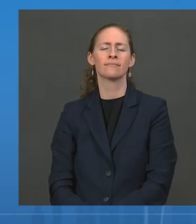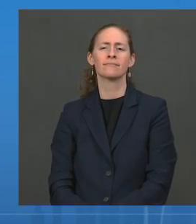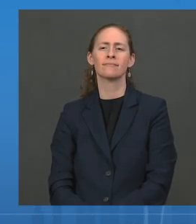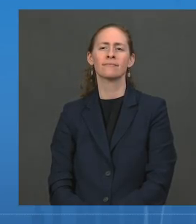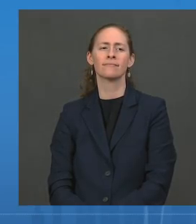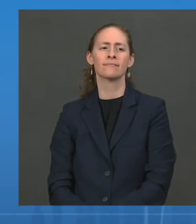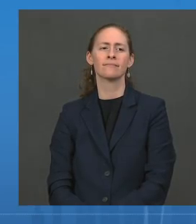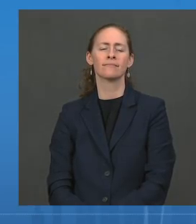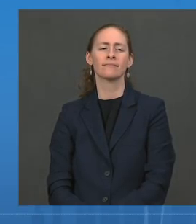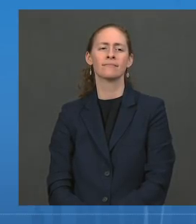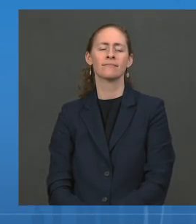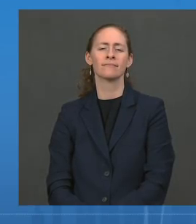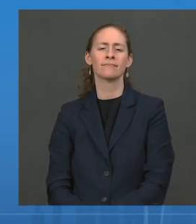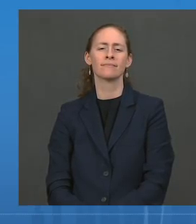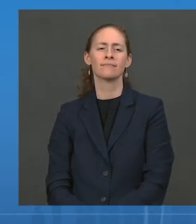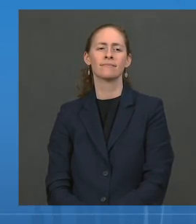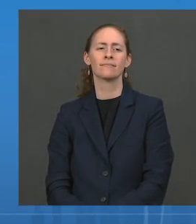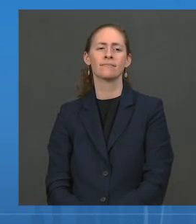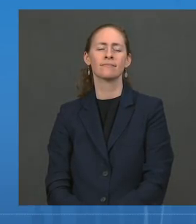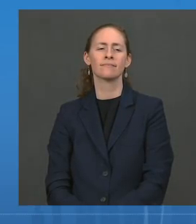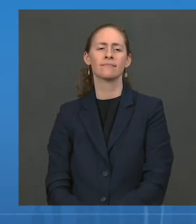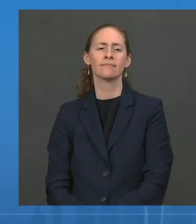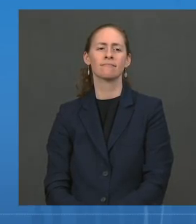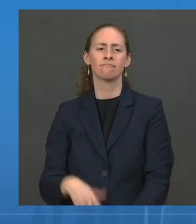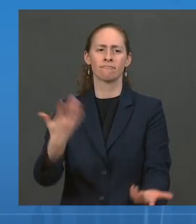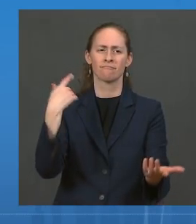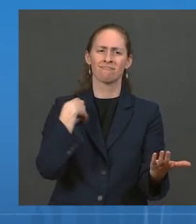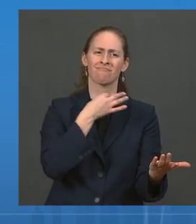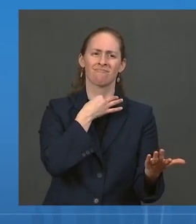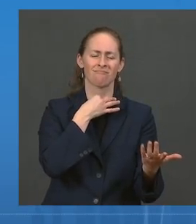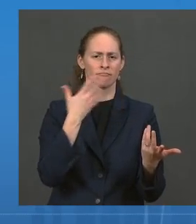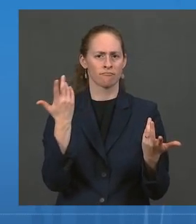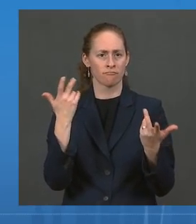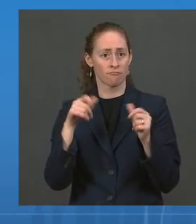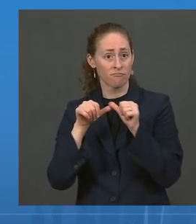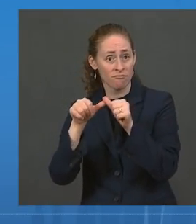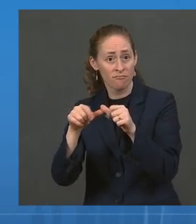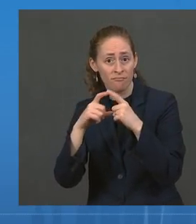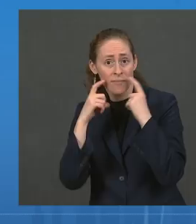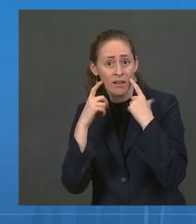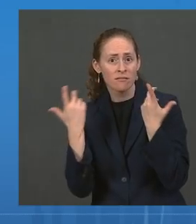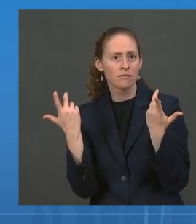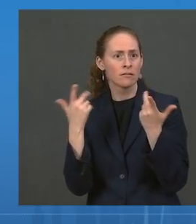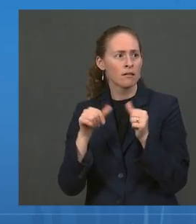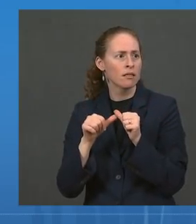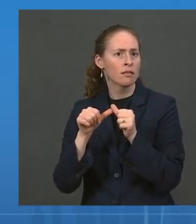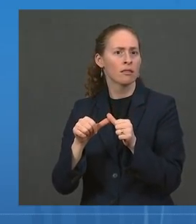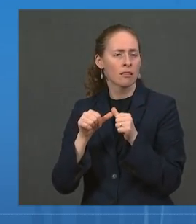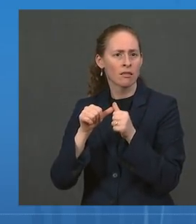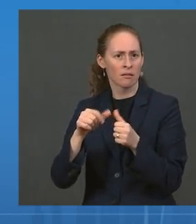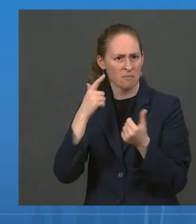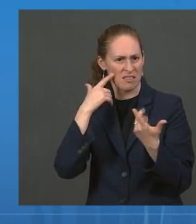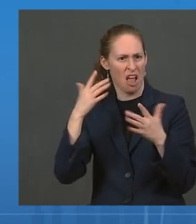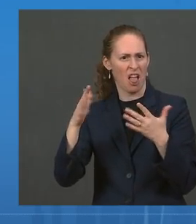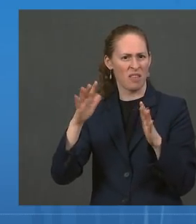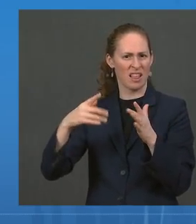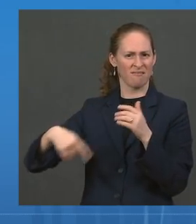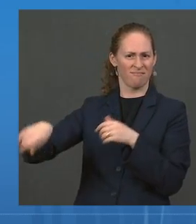how long should those stay in place for when, you know, vaccines are now widely available for 90-odd percent of the country's population?